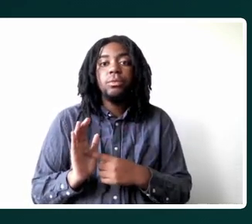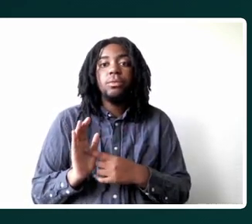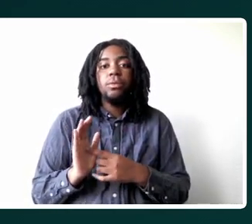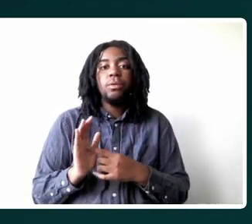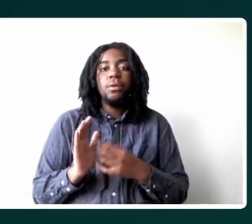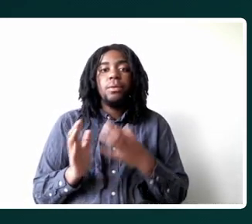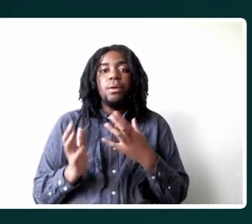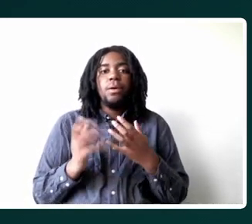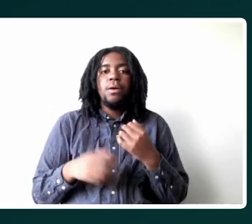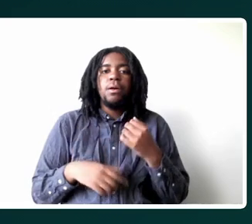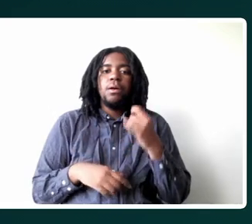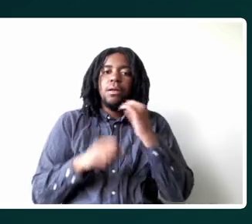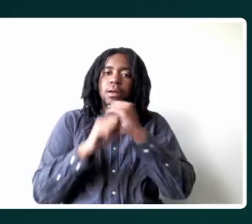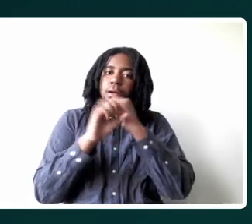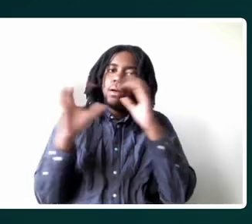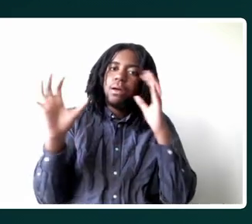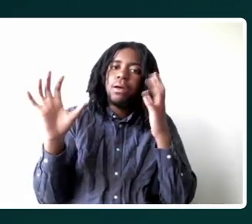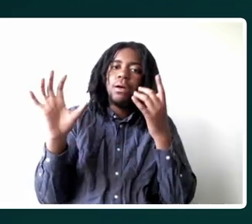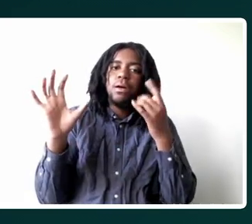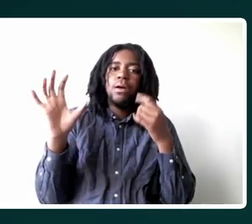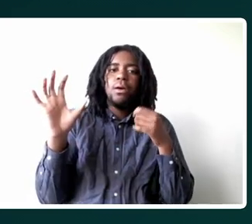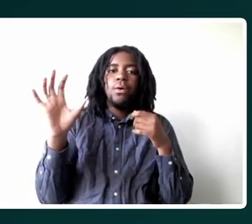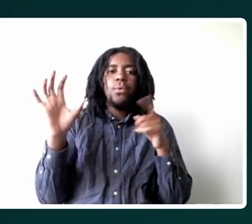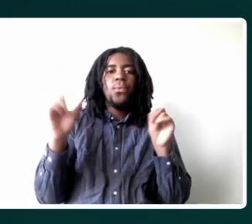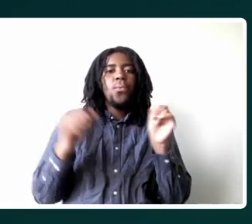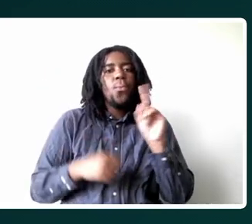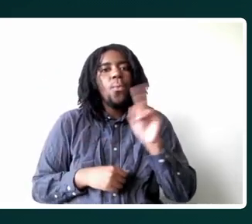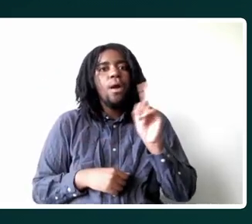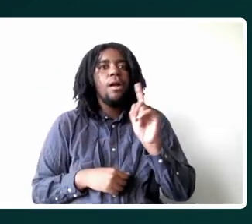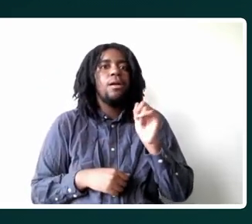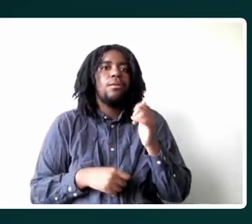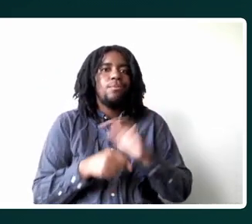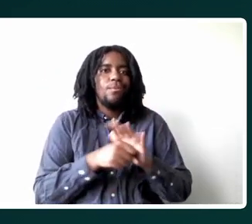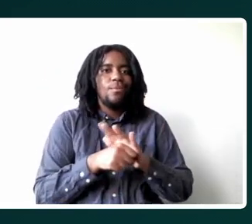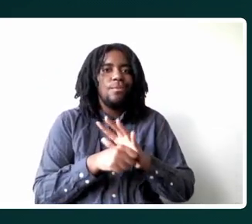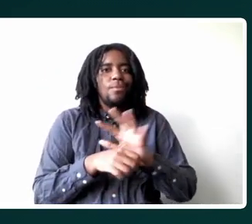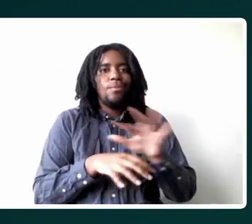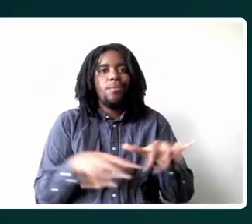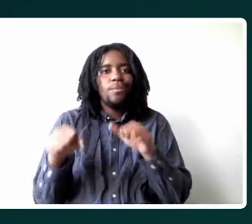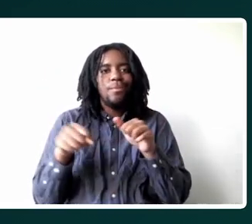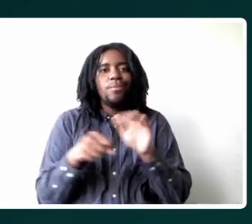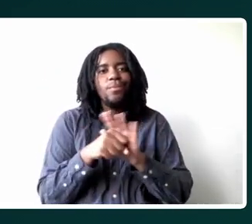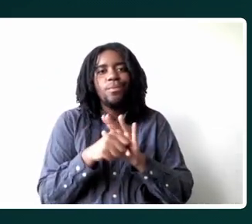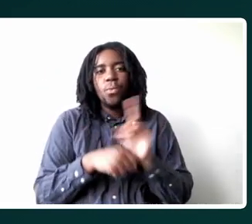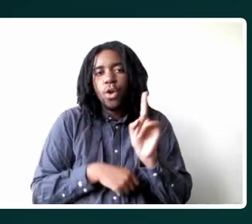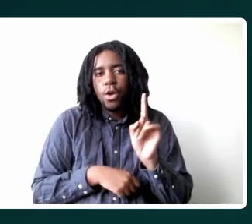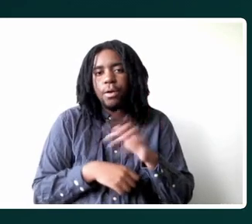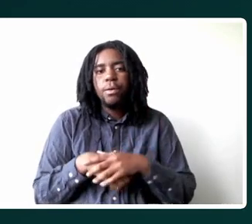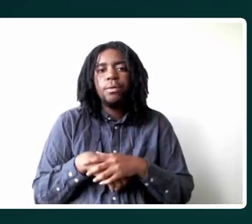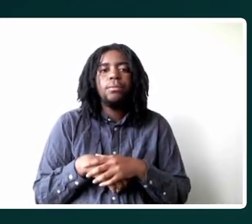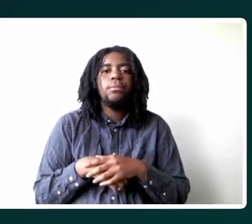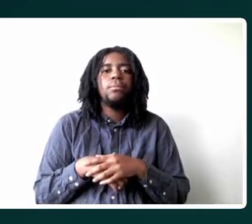where are you going to hold these workshops? The location? Consider -- do the people that I'm